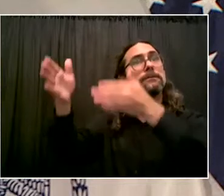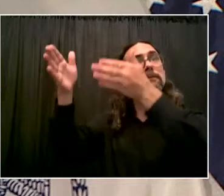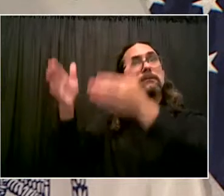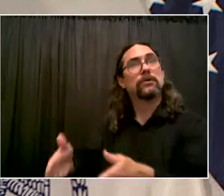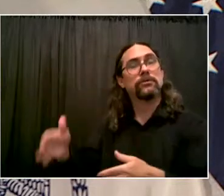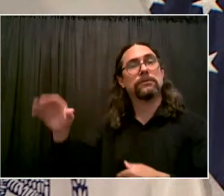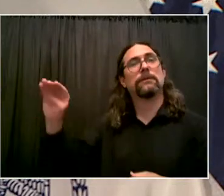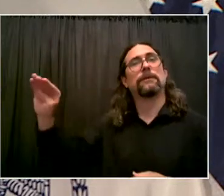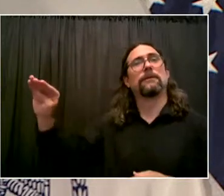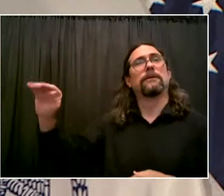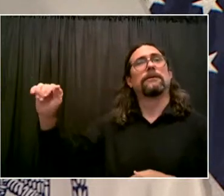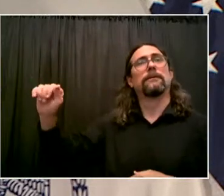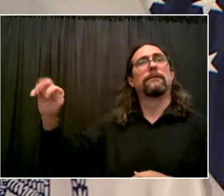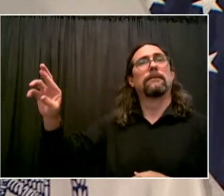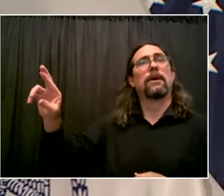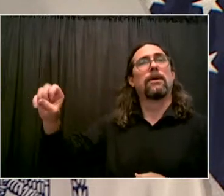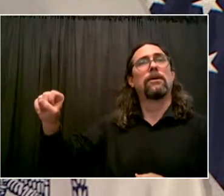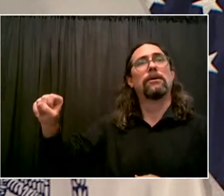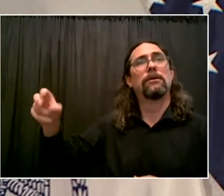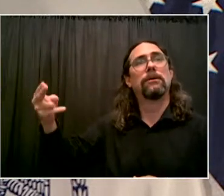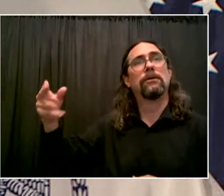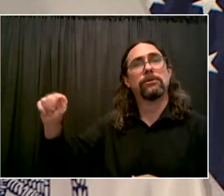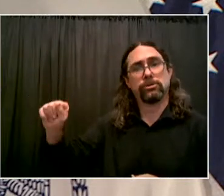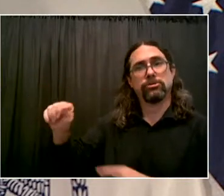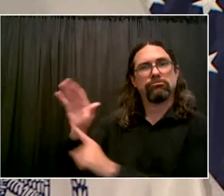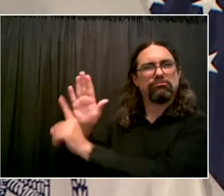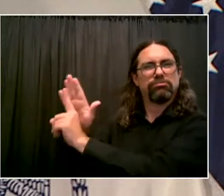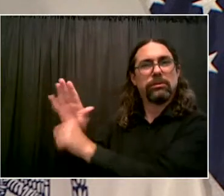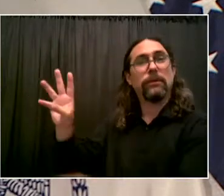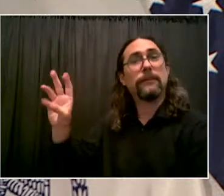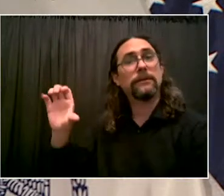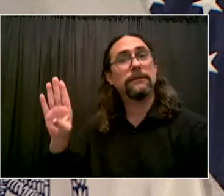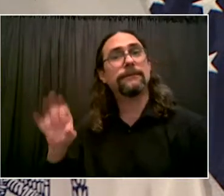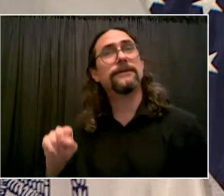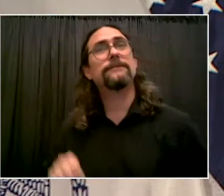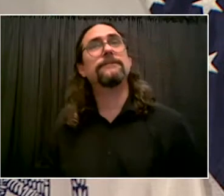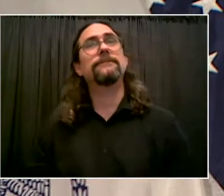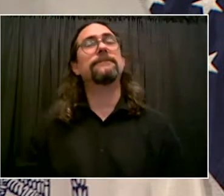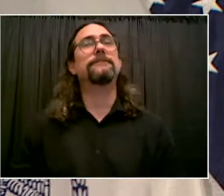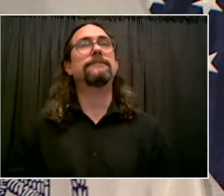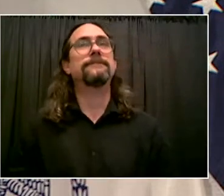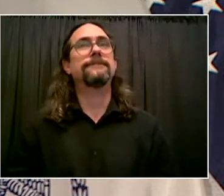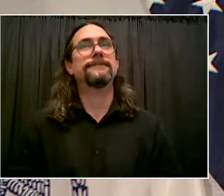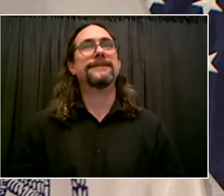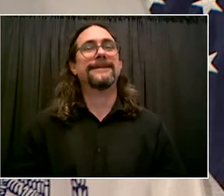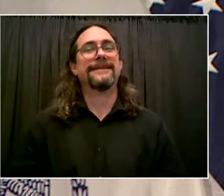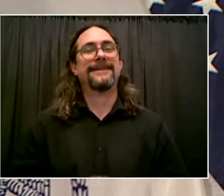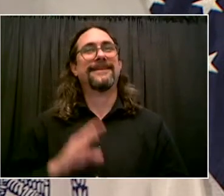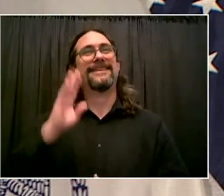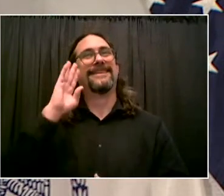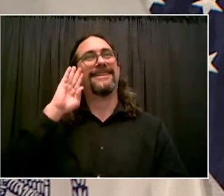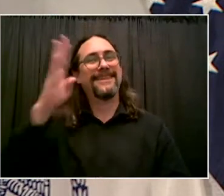THE NET XIS MARCIA KRAMER FM ROWCBS. Reporter: HOW ARE YOU DOING MR. MAYOR? WELCOME BACK MARCIA?